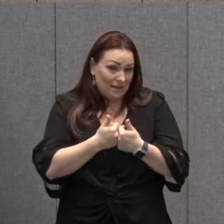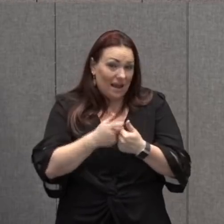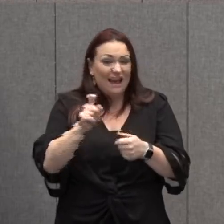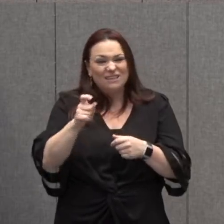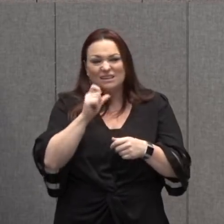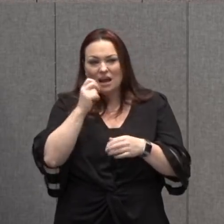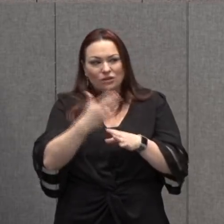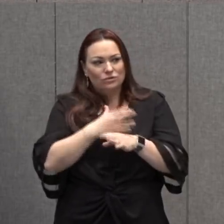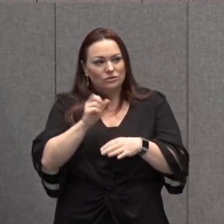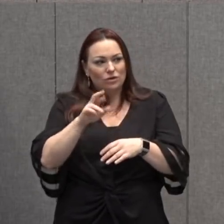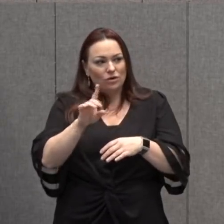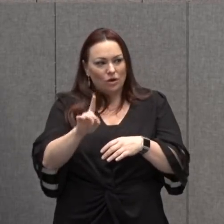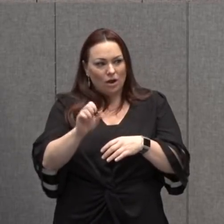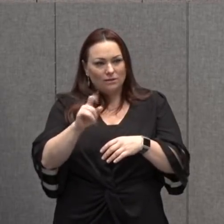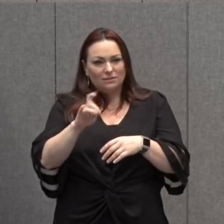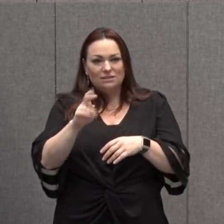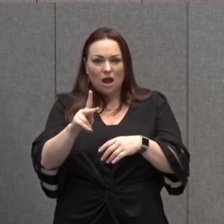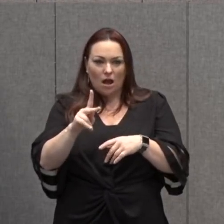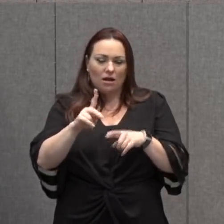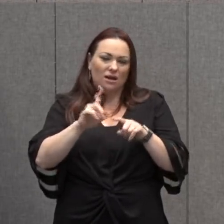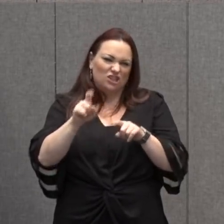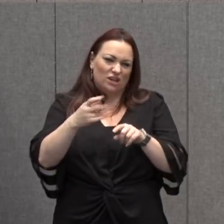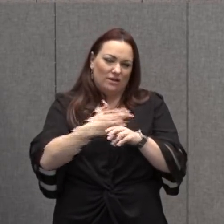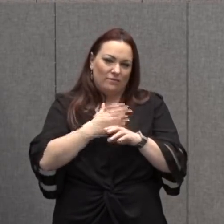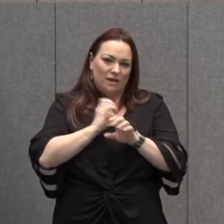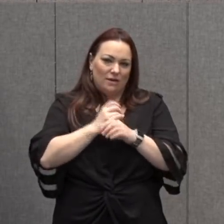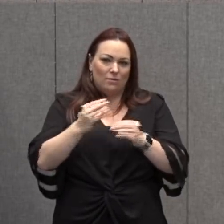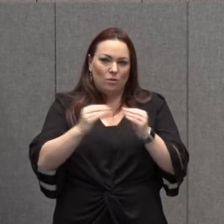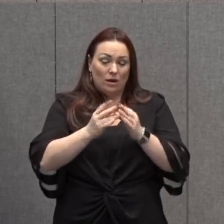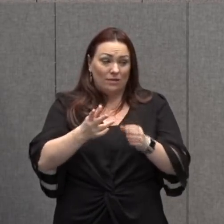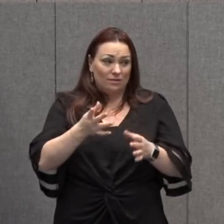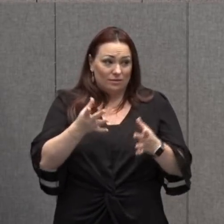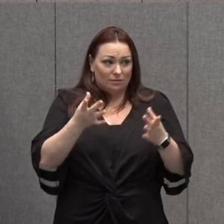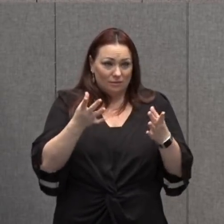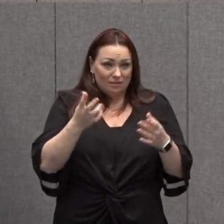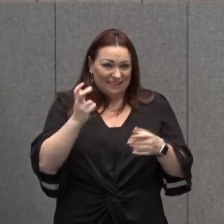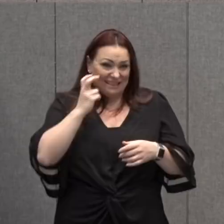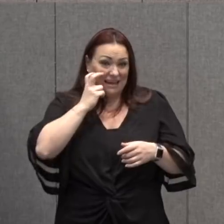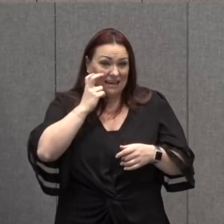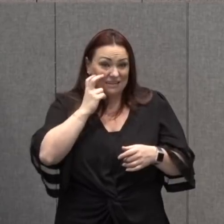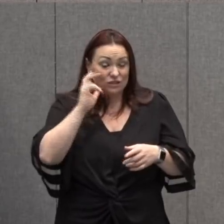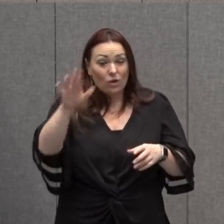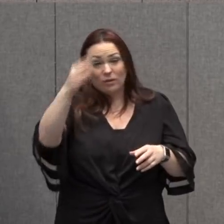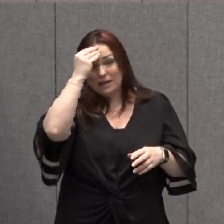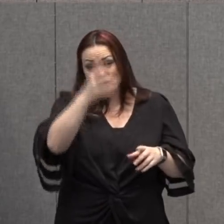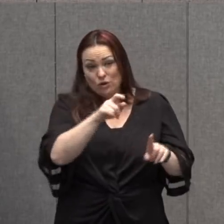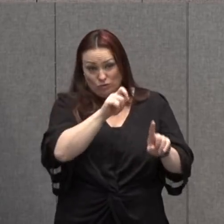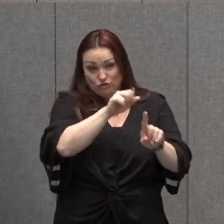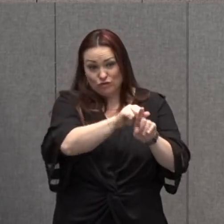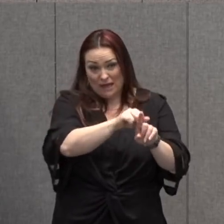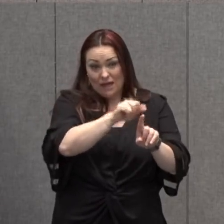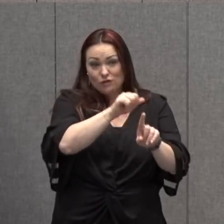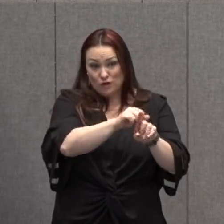That's okay. Oh, this word, These are tricky words, they're trick words. It's a little bit of a tricky word,